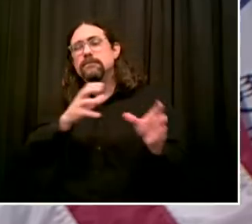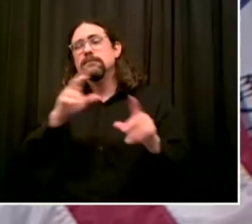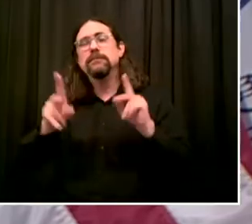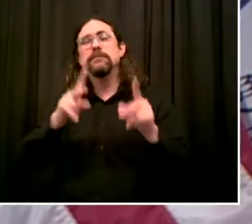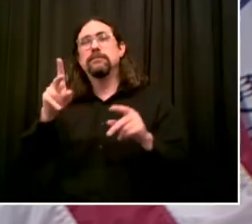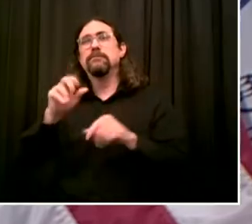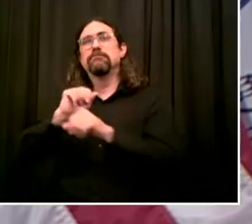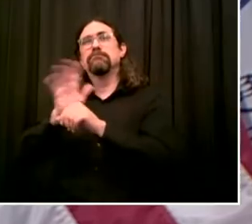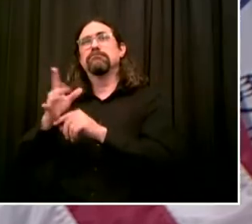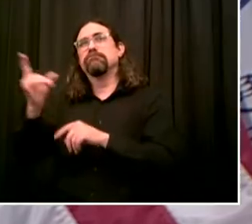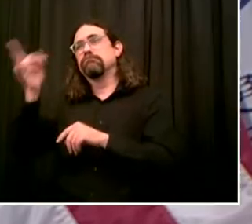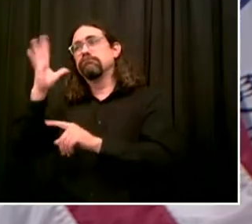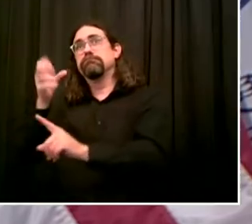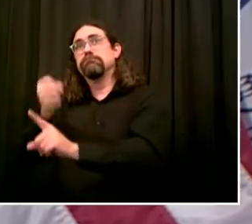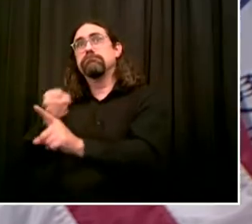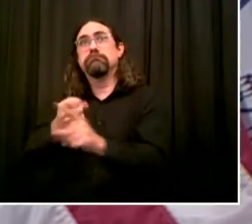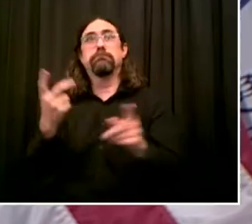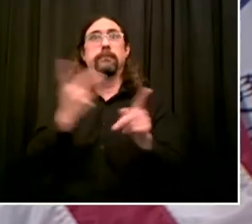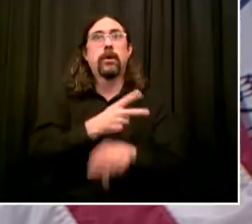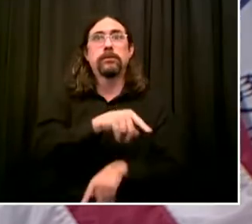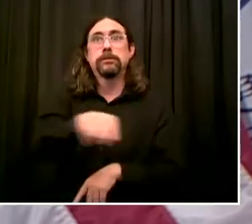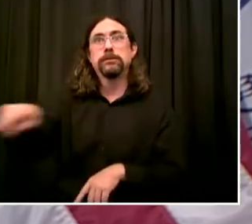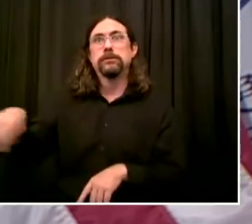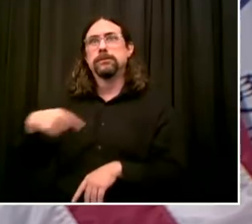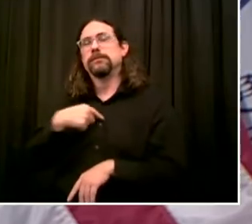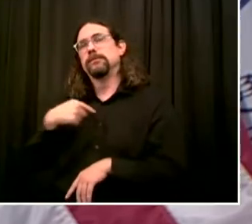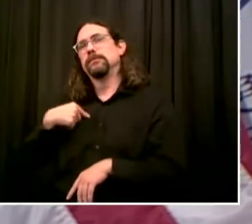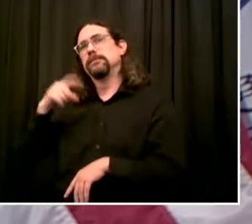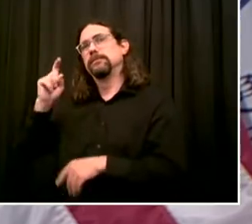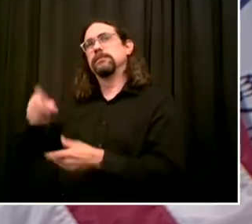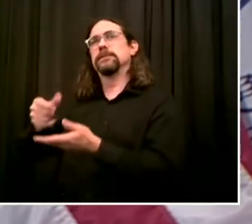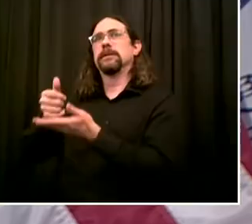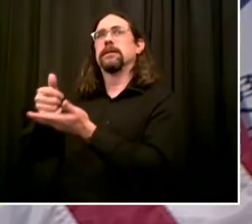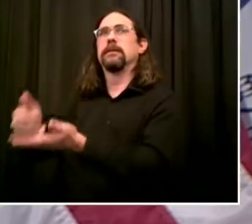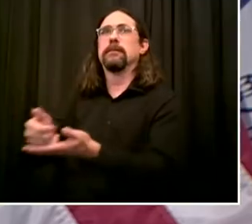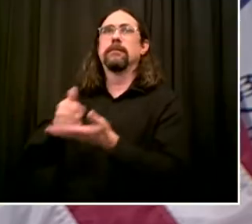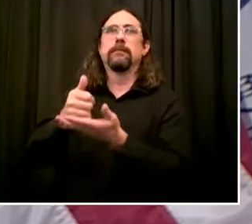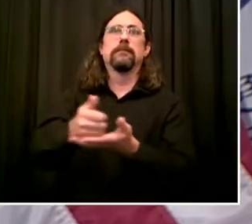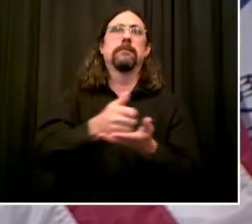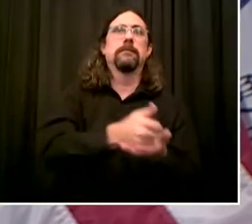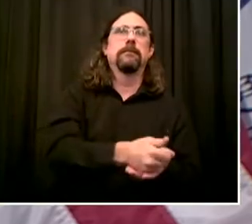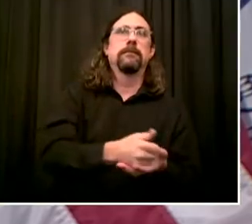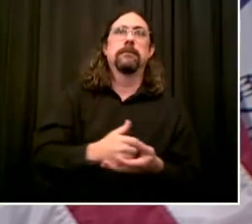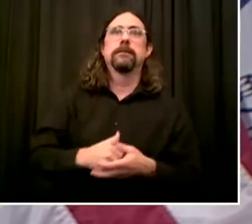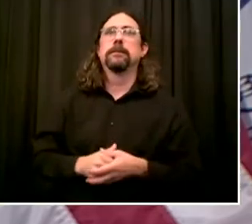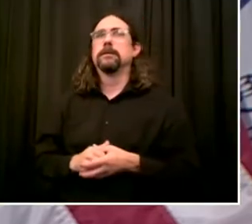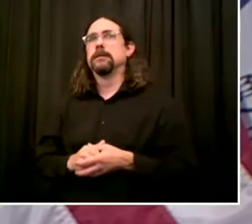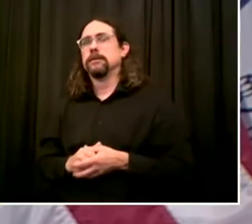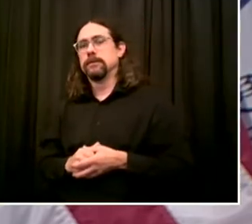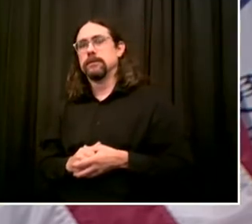COME TGEOTHER BUT THERE'S A LOT